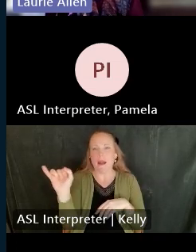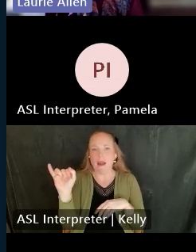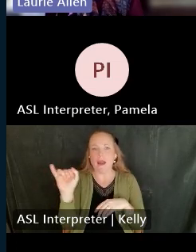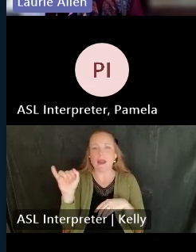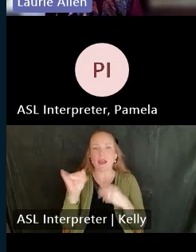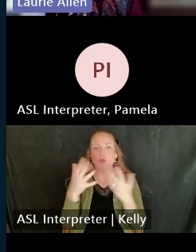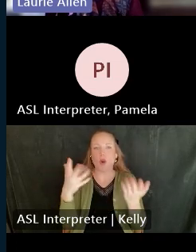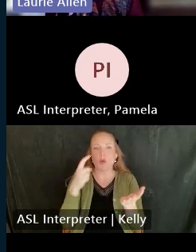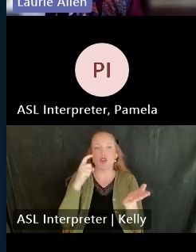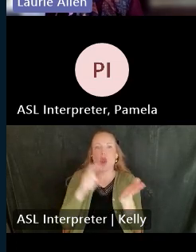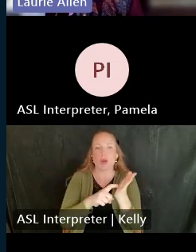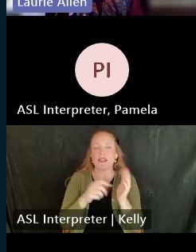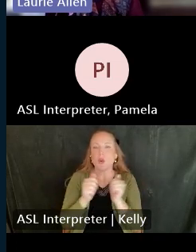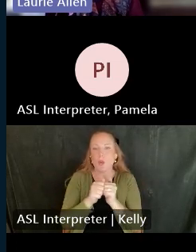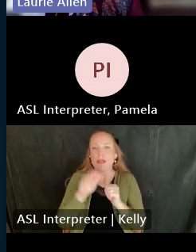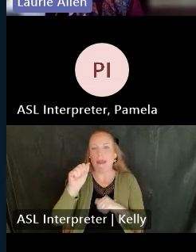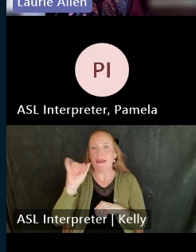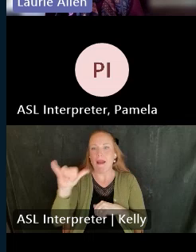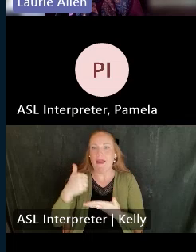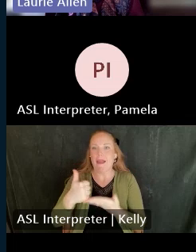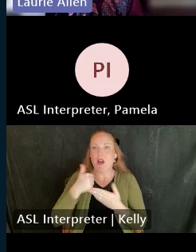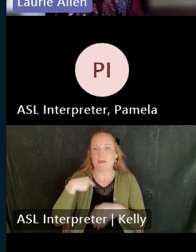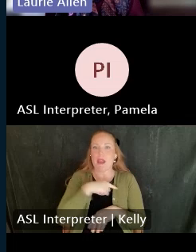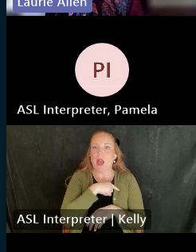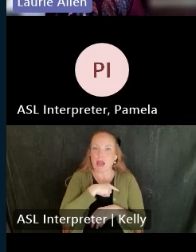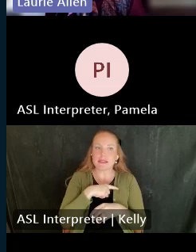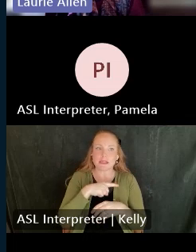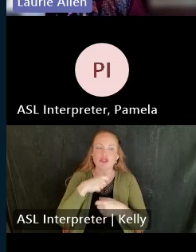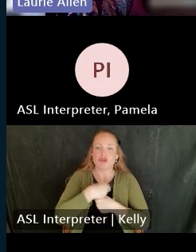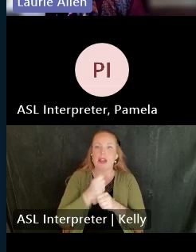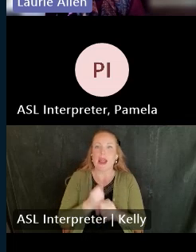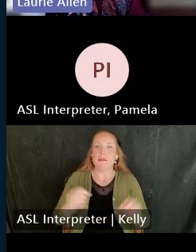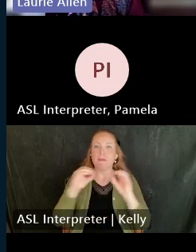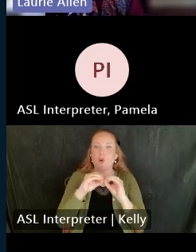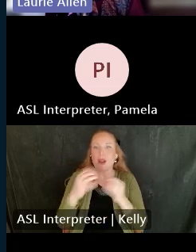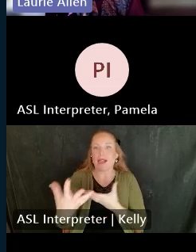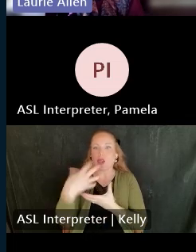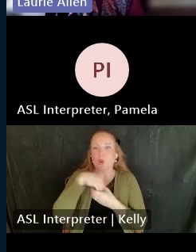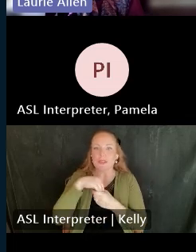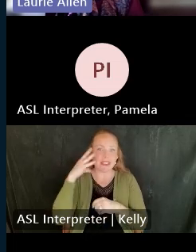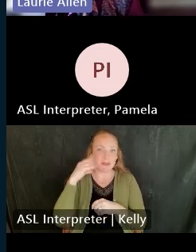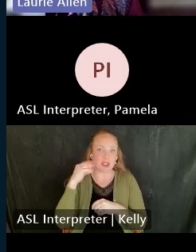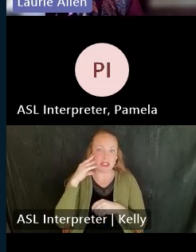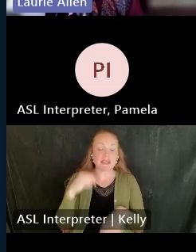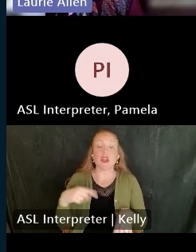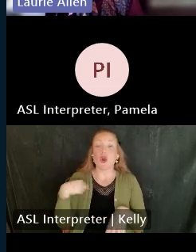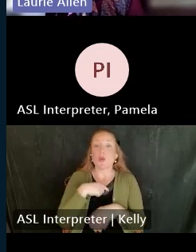with AI helping us create inclusive experiences. We partnered recently with the Rijksmuseum,